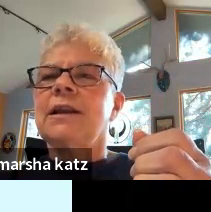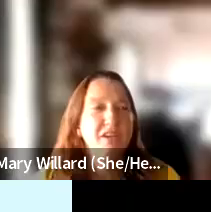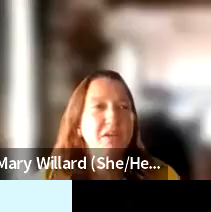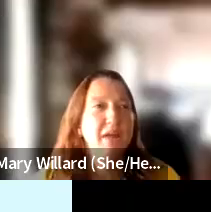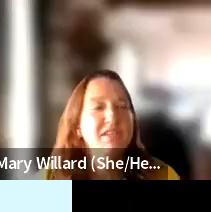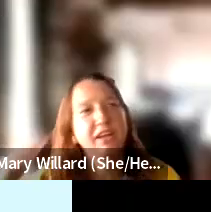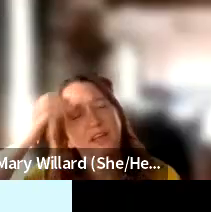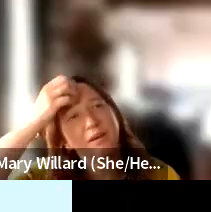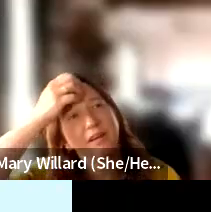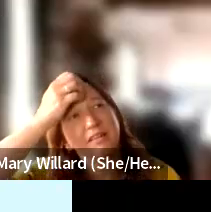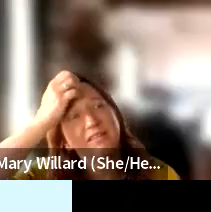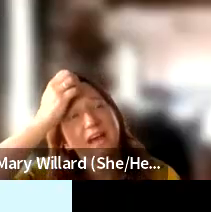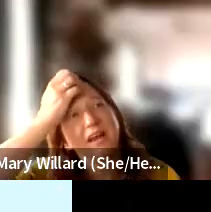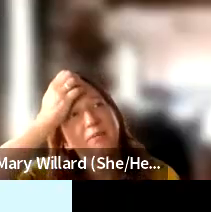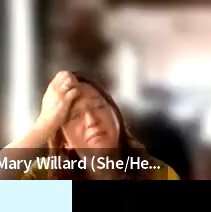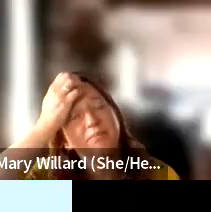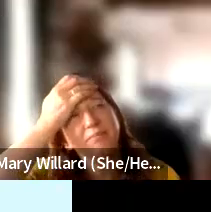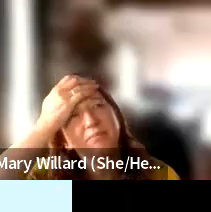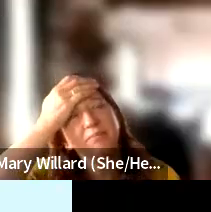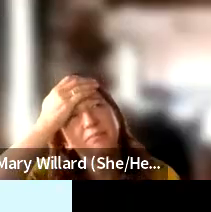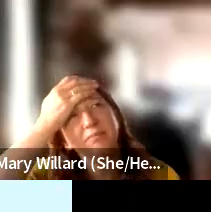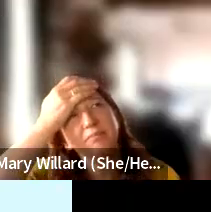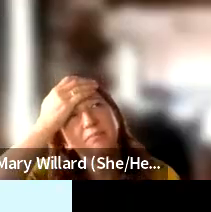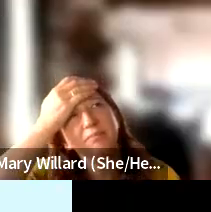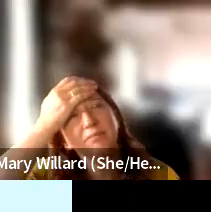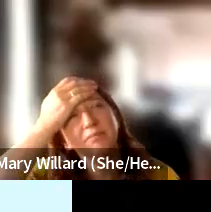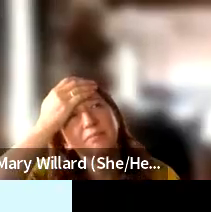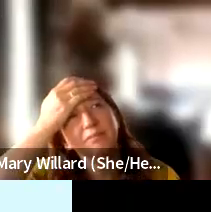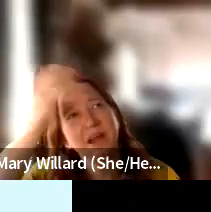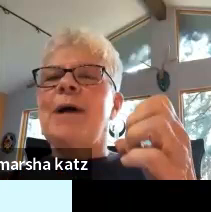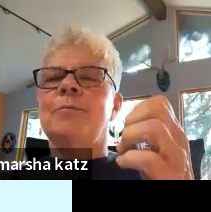going to forget it again. It comes in the little jars and it's red and